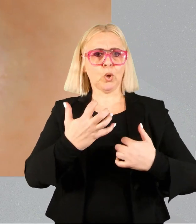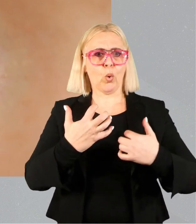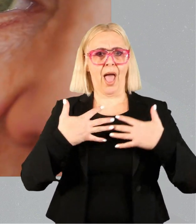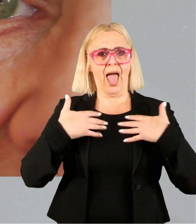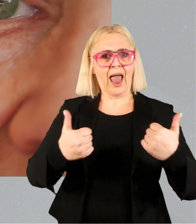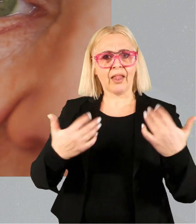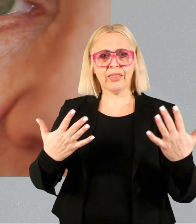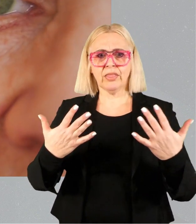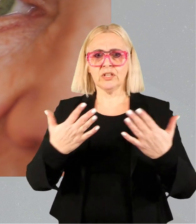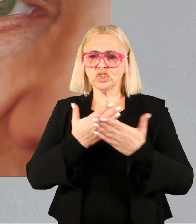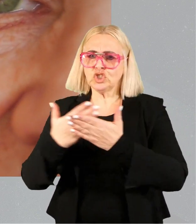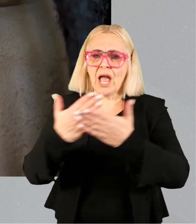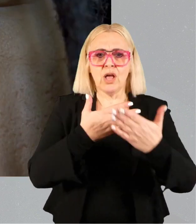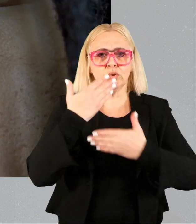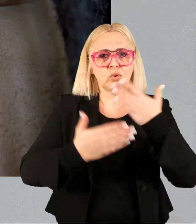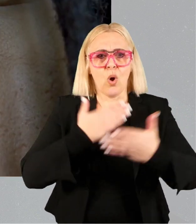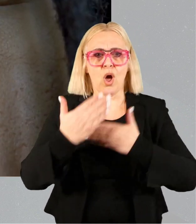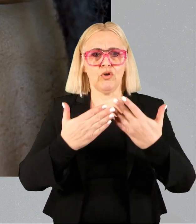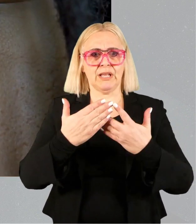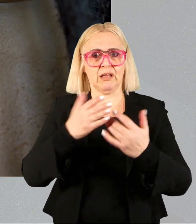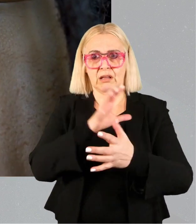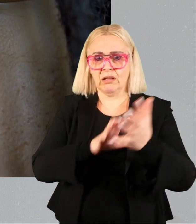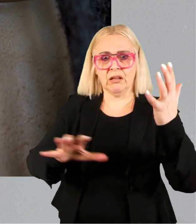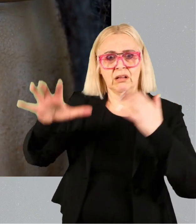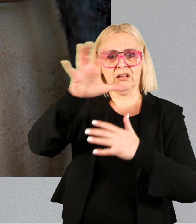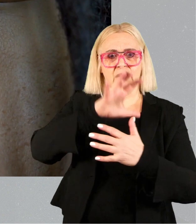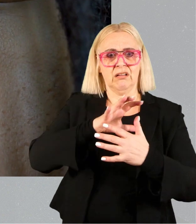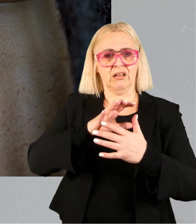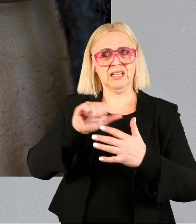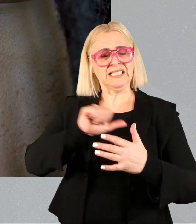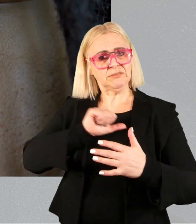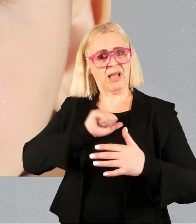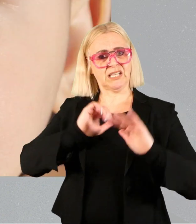so they share stories and what we are seeing is expectations growing in every country.